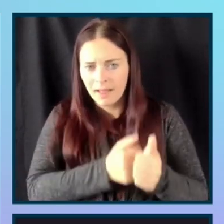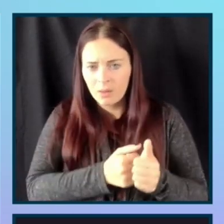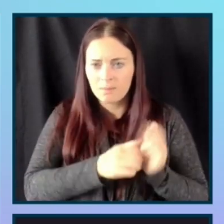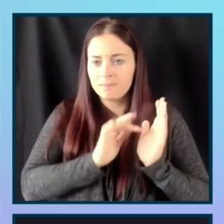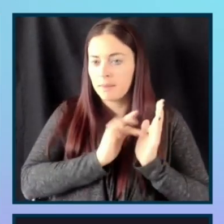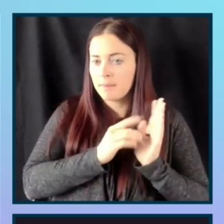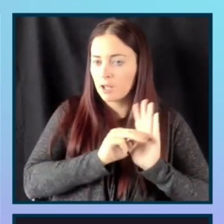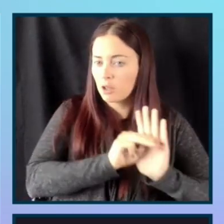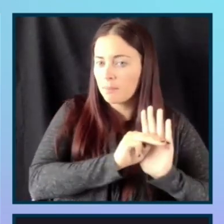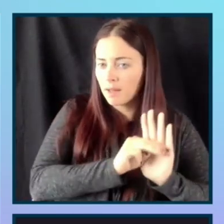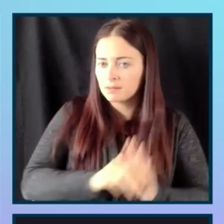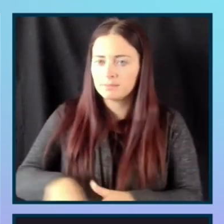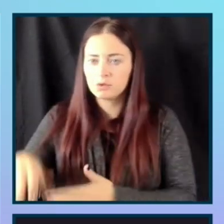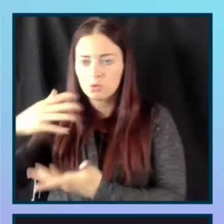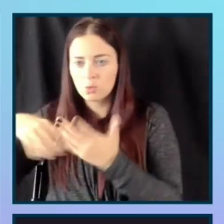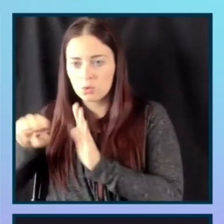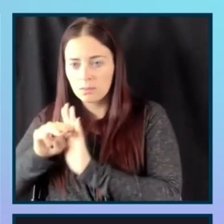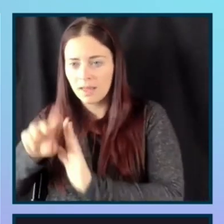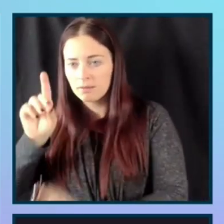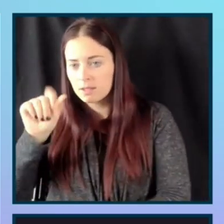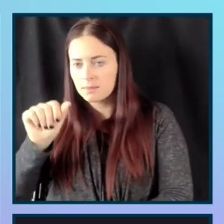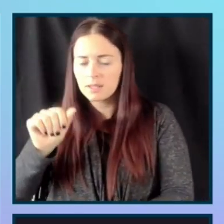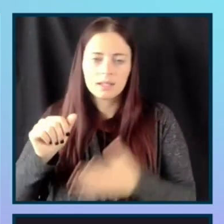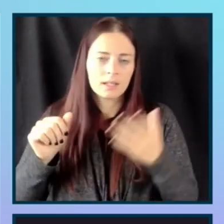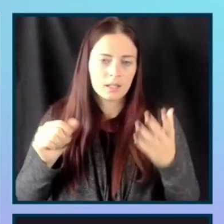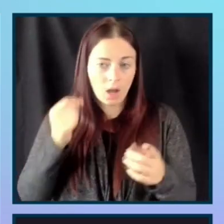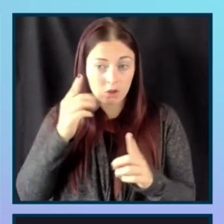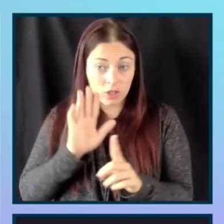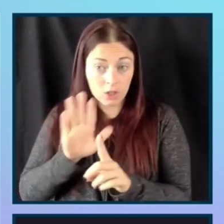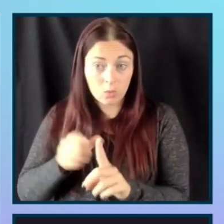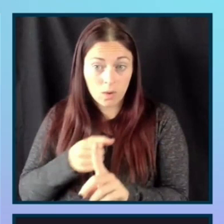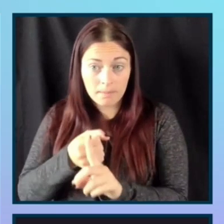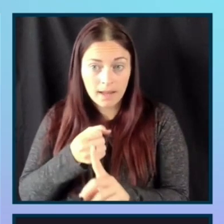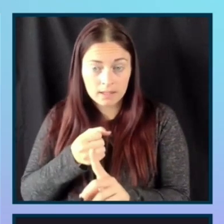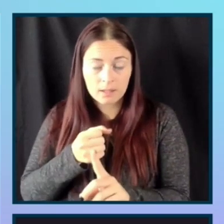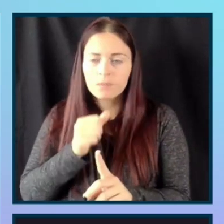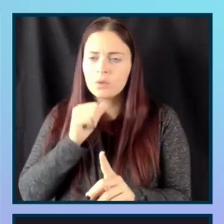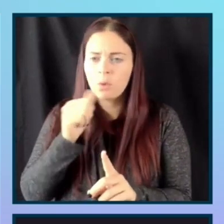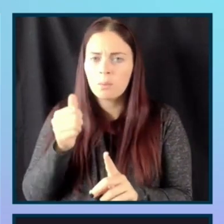And don't be ashamed if it is the medical model, don't be ashamed if you are looking at it